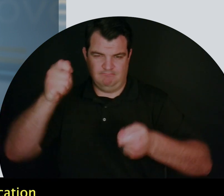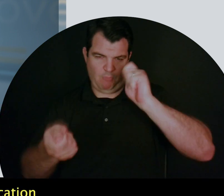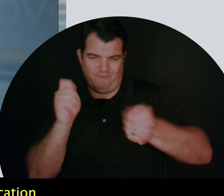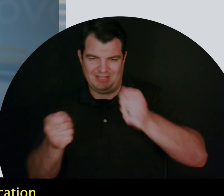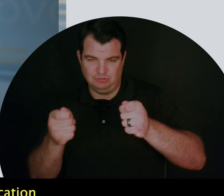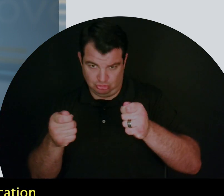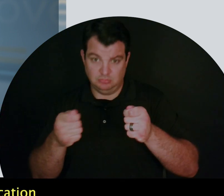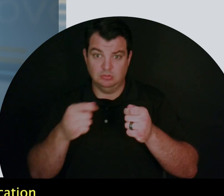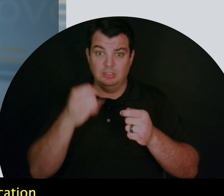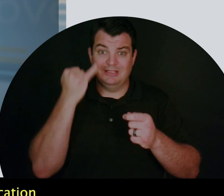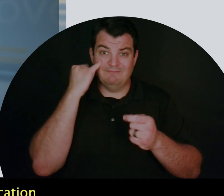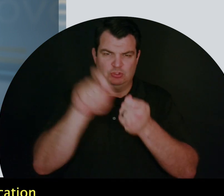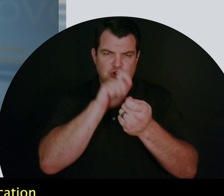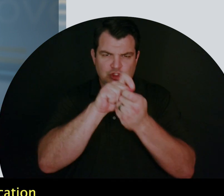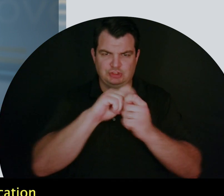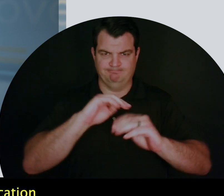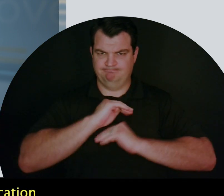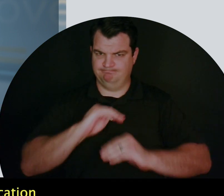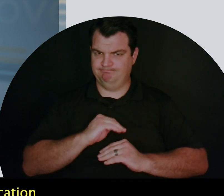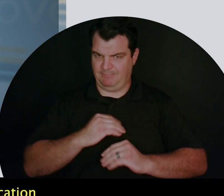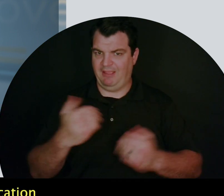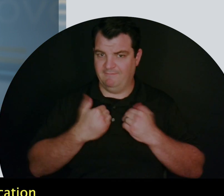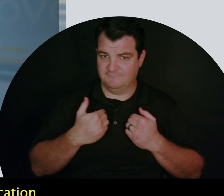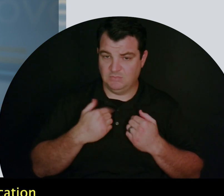for vehicle modification when certain conditions are met.